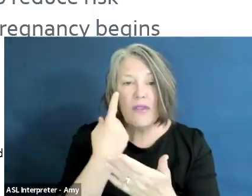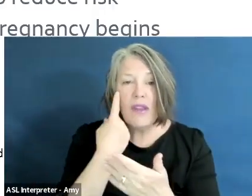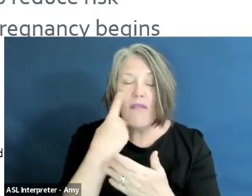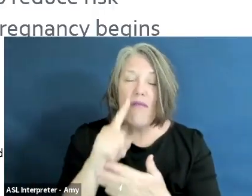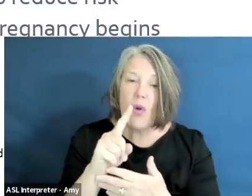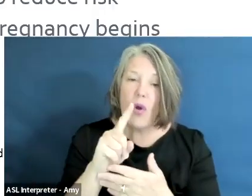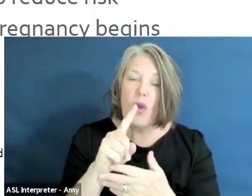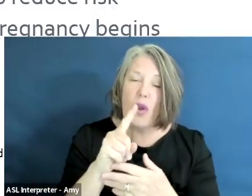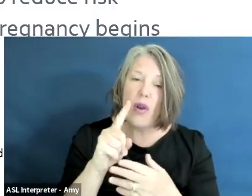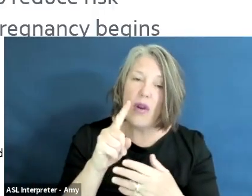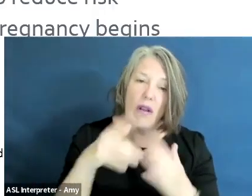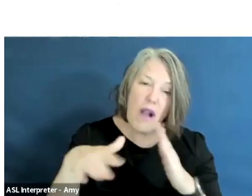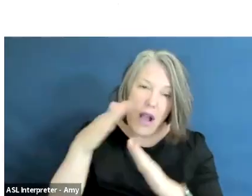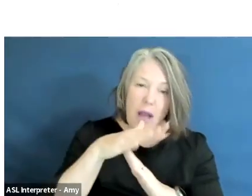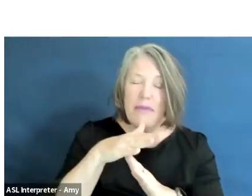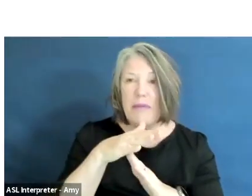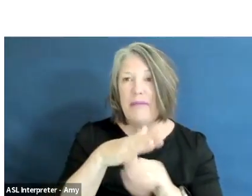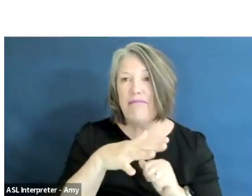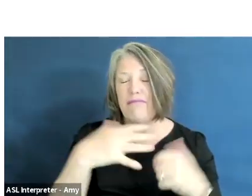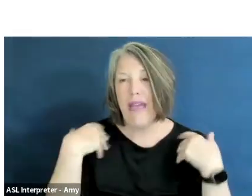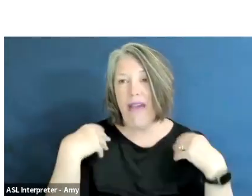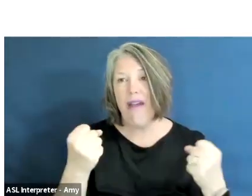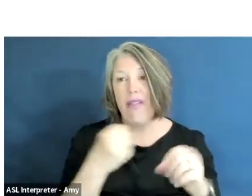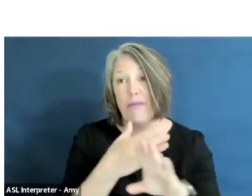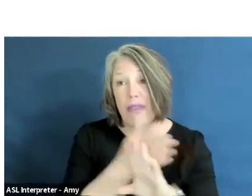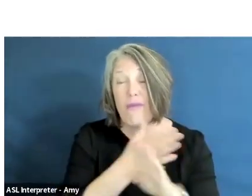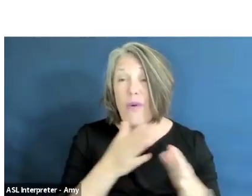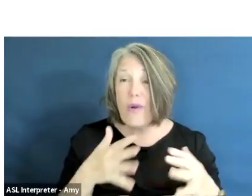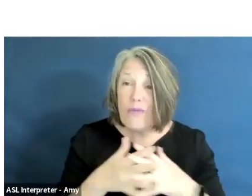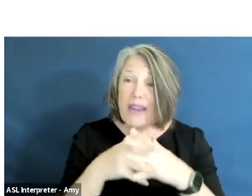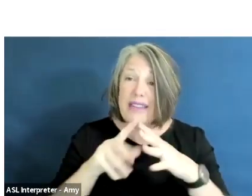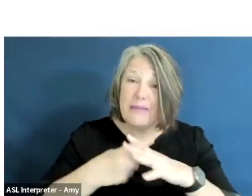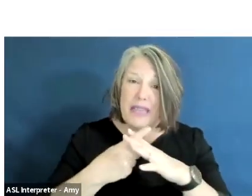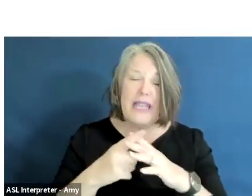before pregnancy begins. As a part of this and as a part of